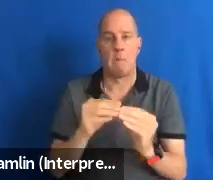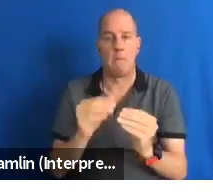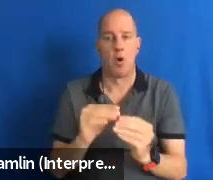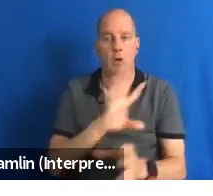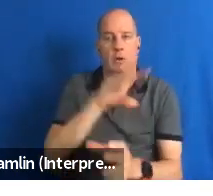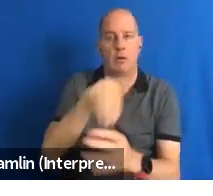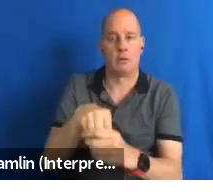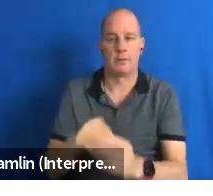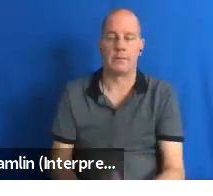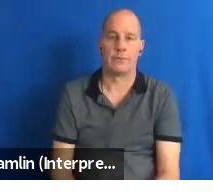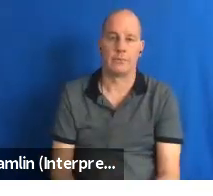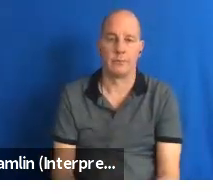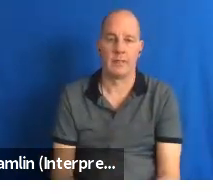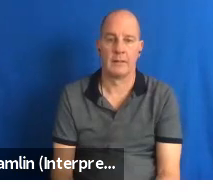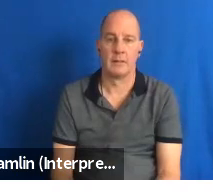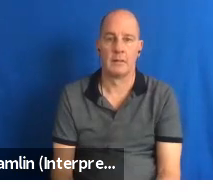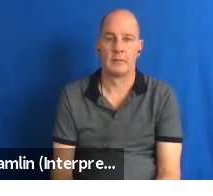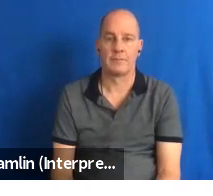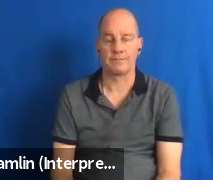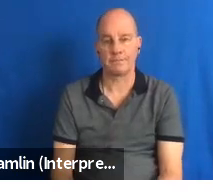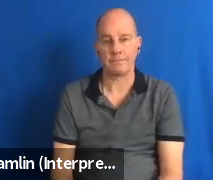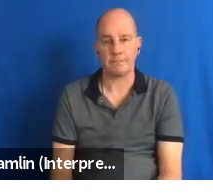Next slide, please.